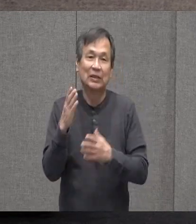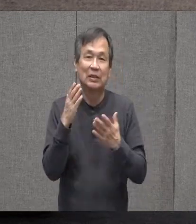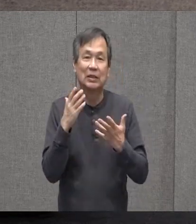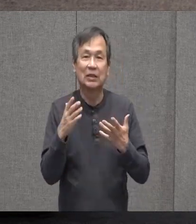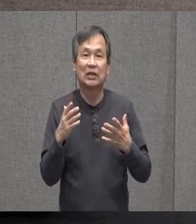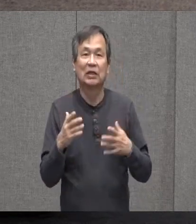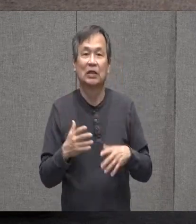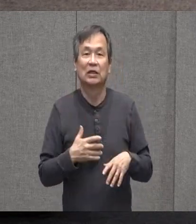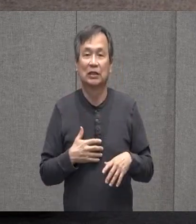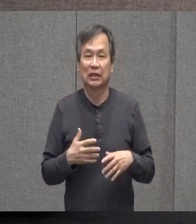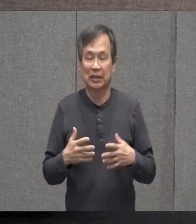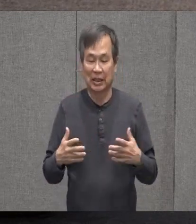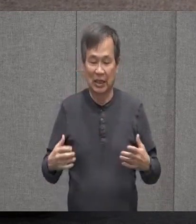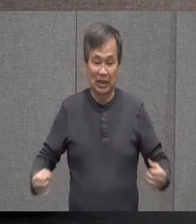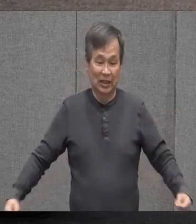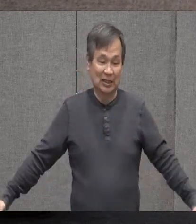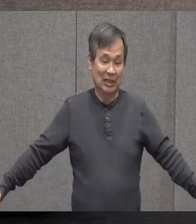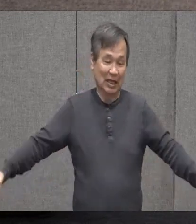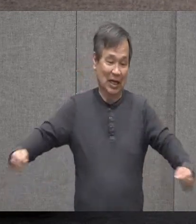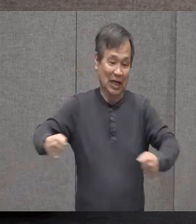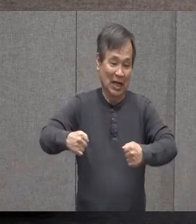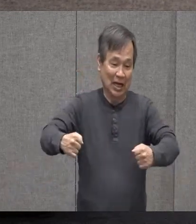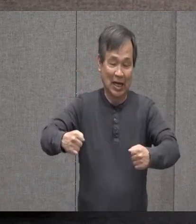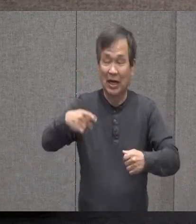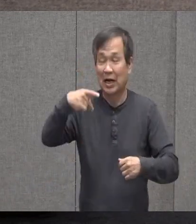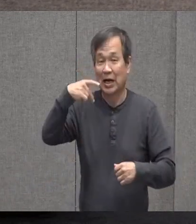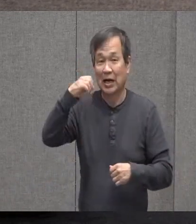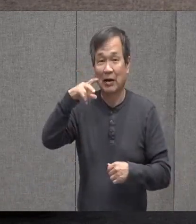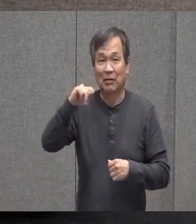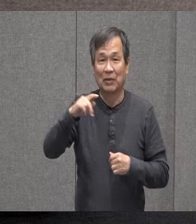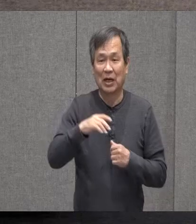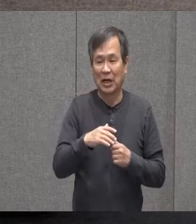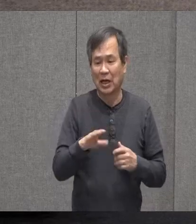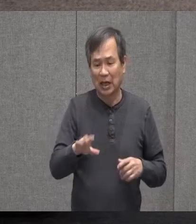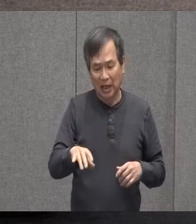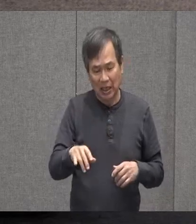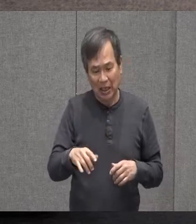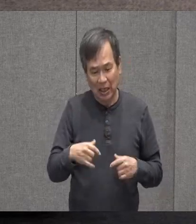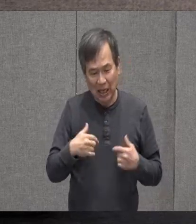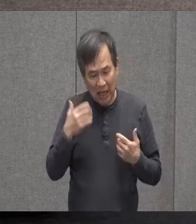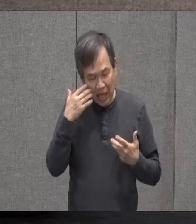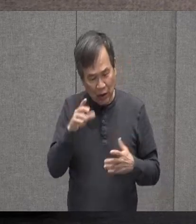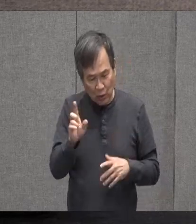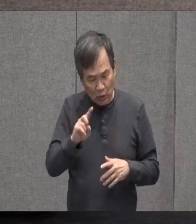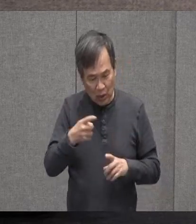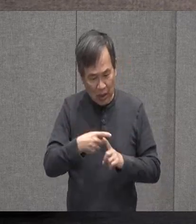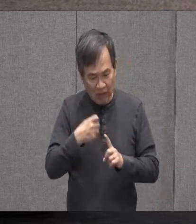she knelt down and hugged the pot. "Dear pot, I do not know where you came from,